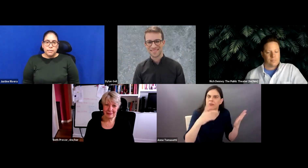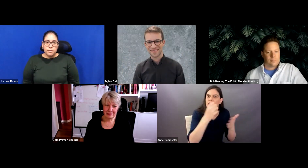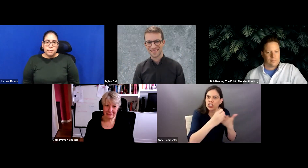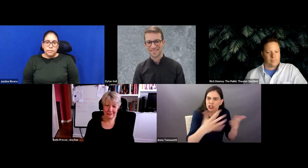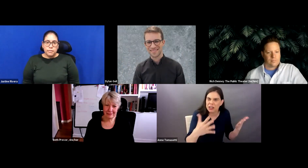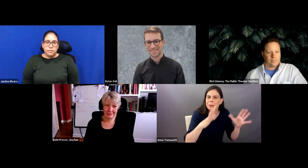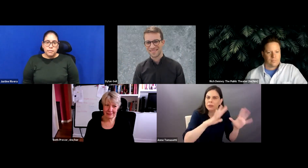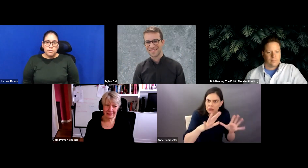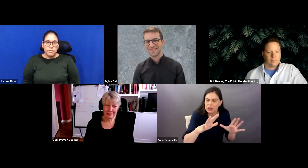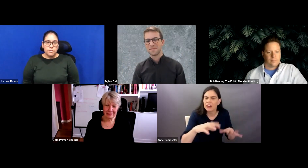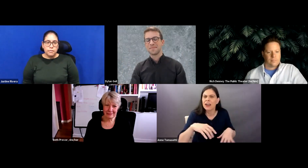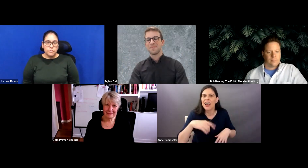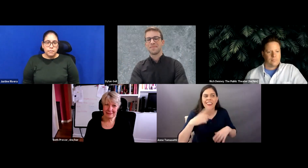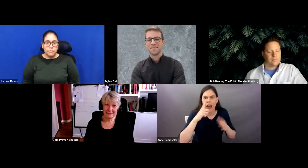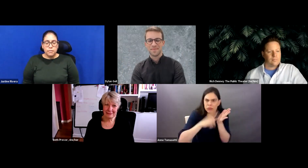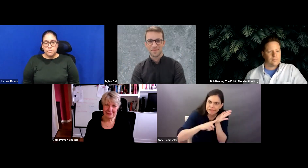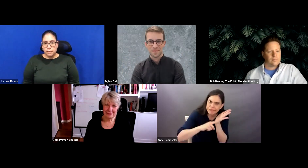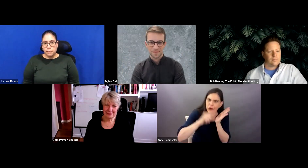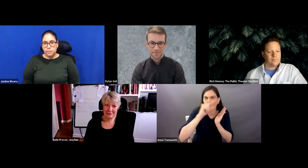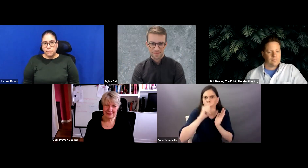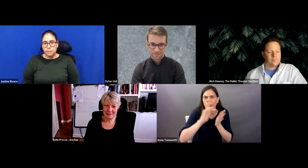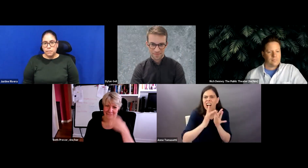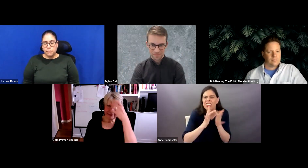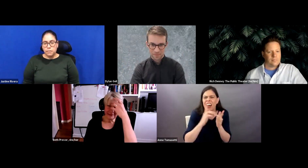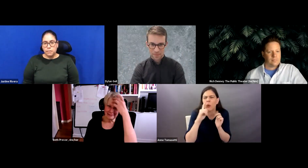research them and to read the script and to learn more about